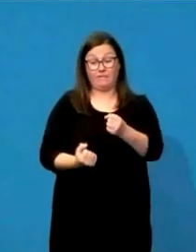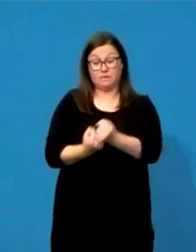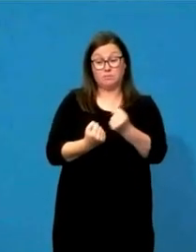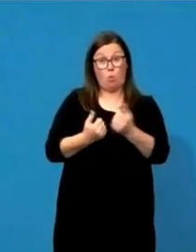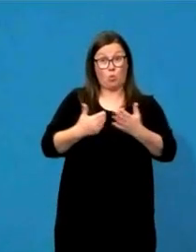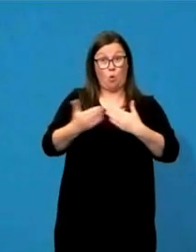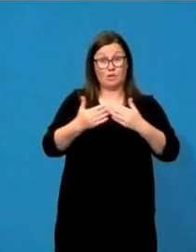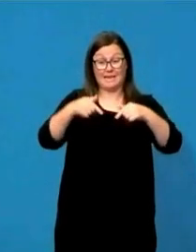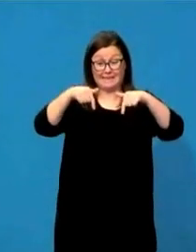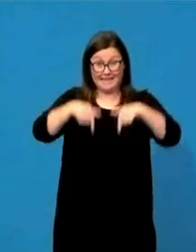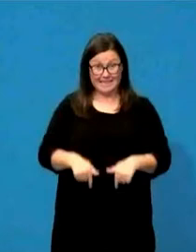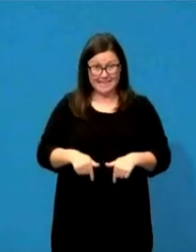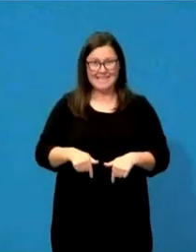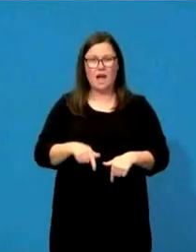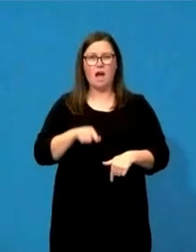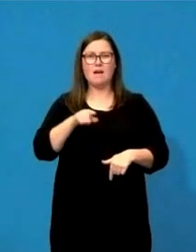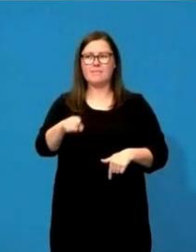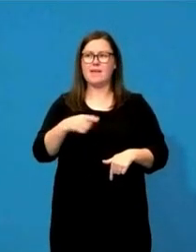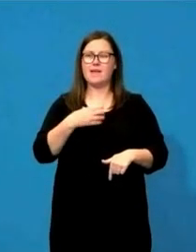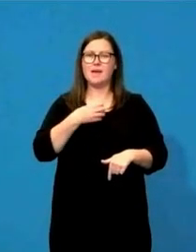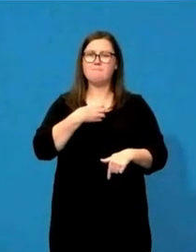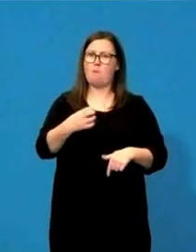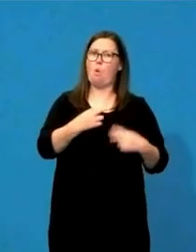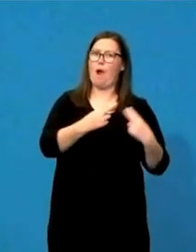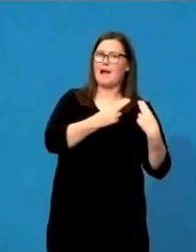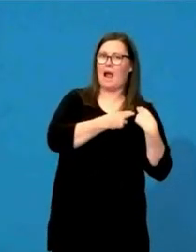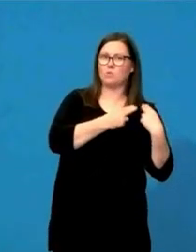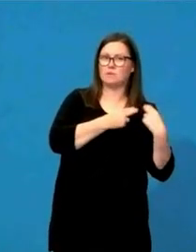but they would also be able to work with the community to break down barriers.